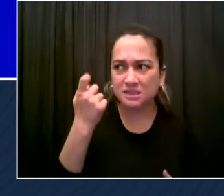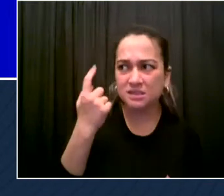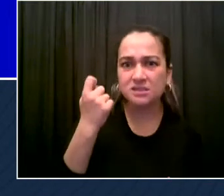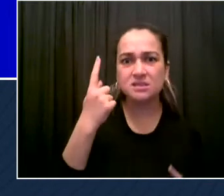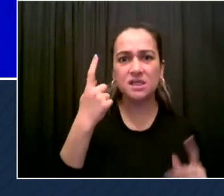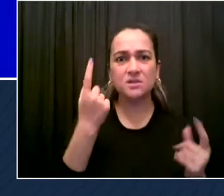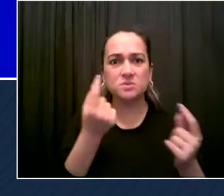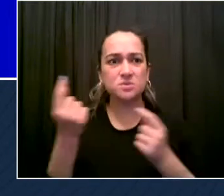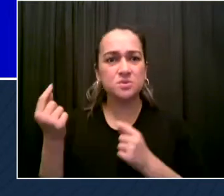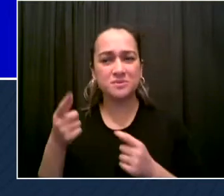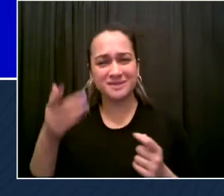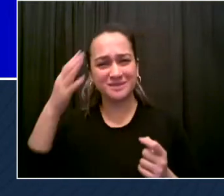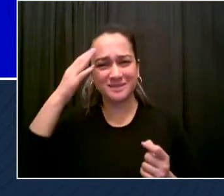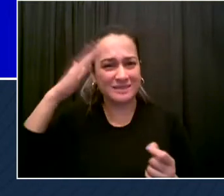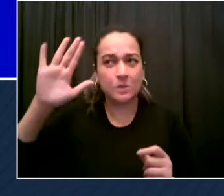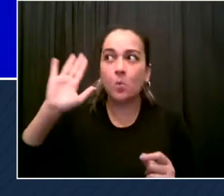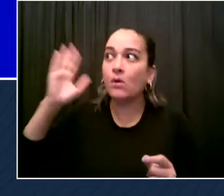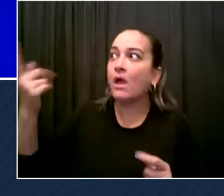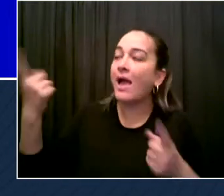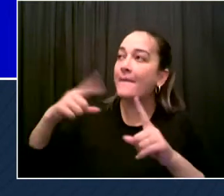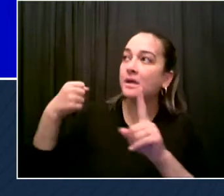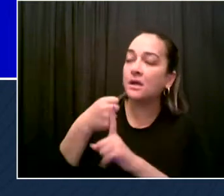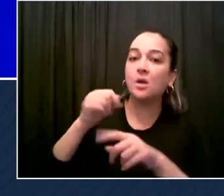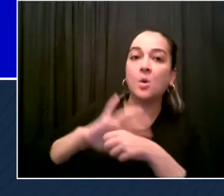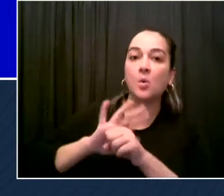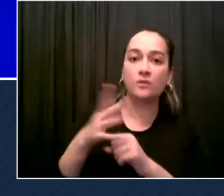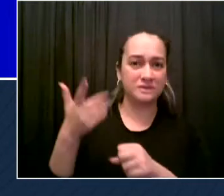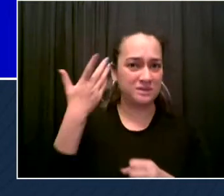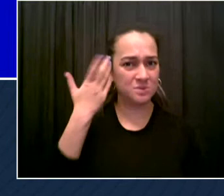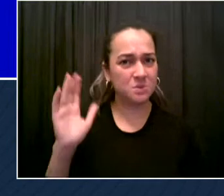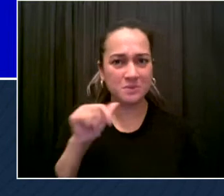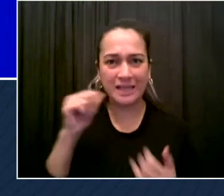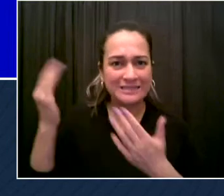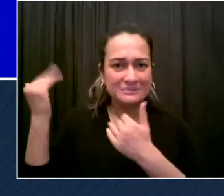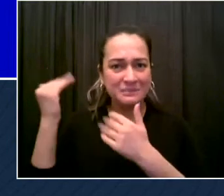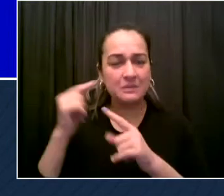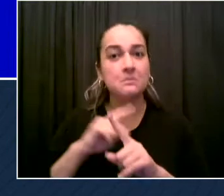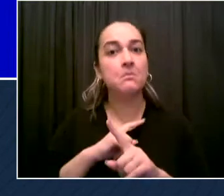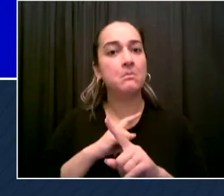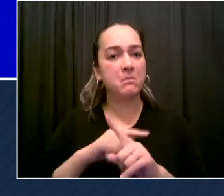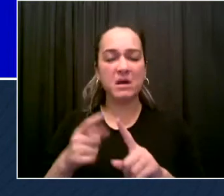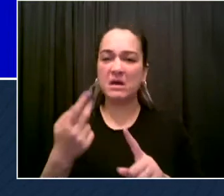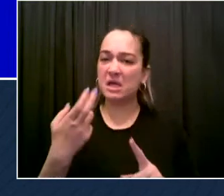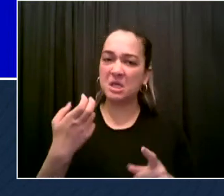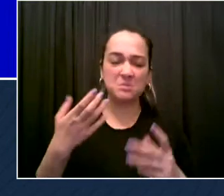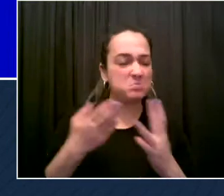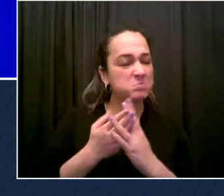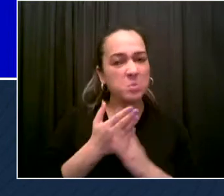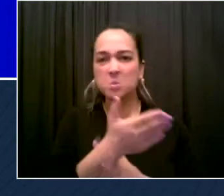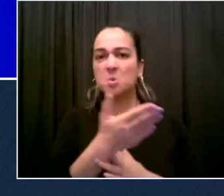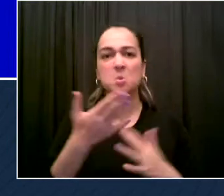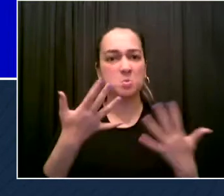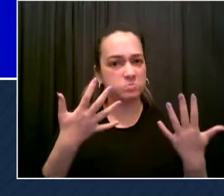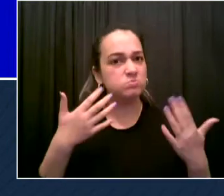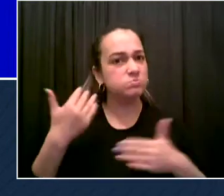N JIM JOHNSO LPAYHED ROLE BEAUTIFULLY.